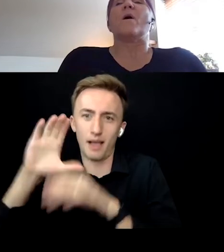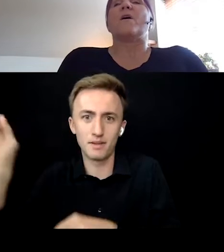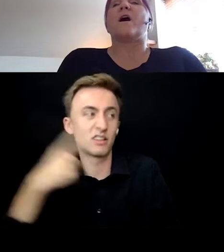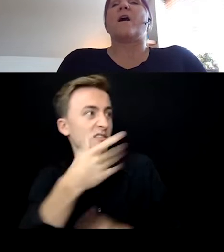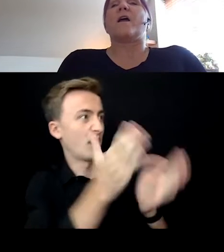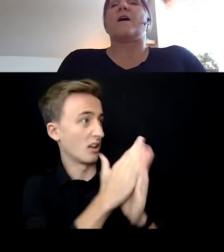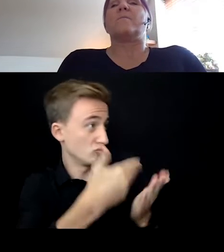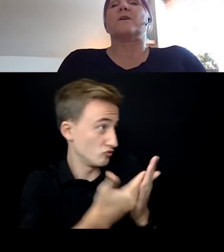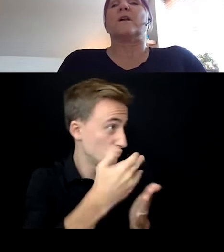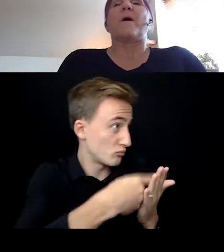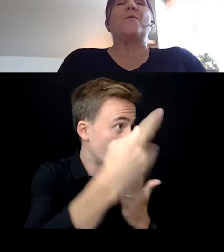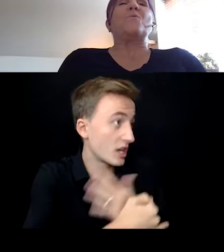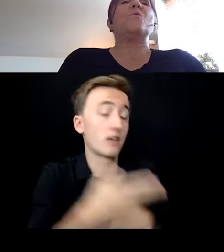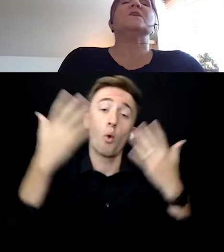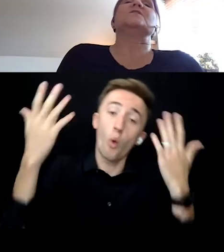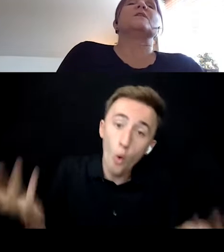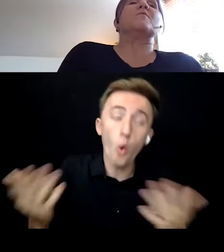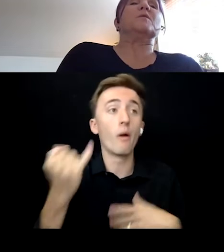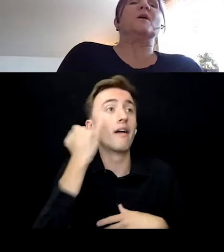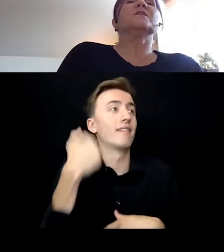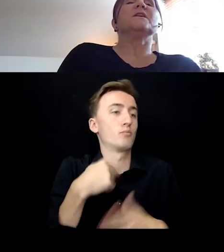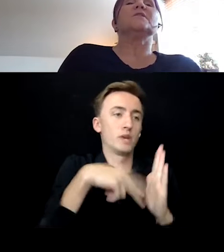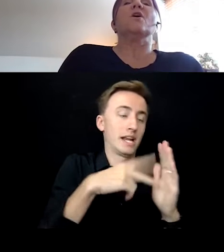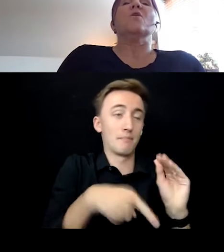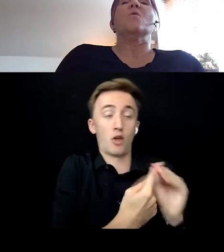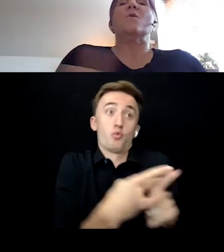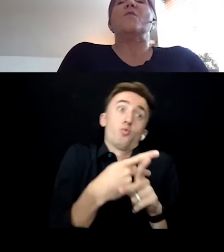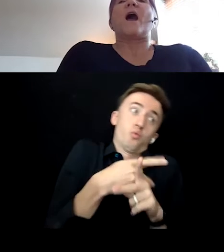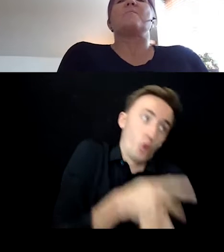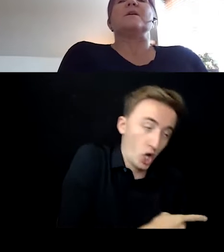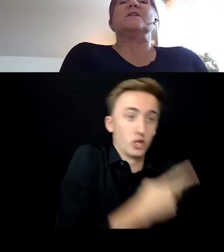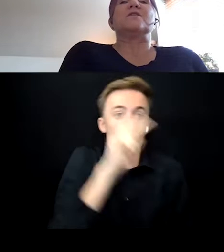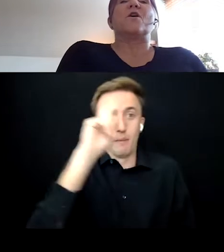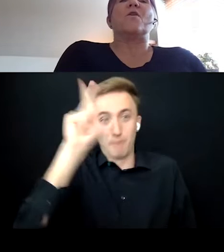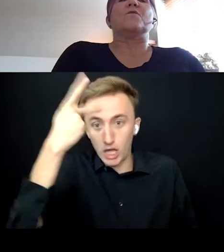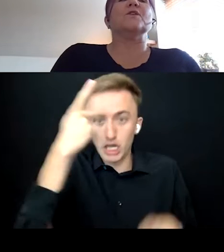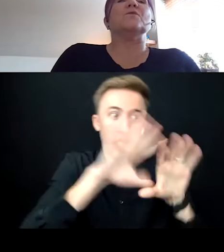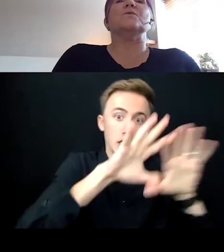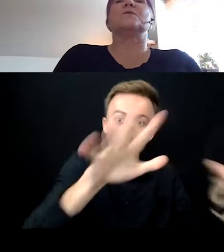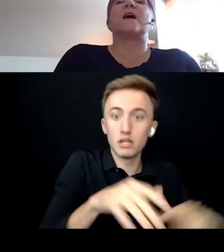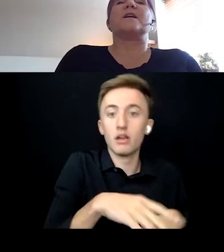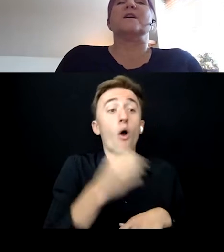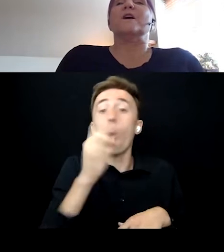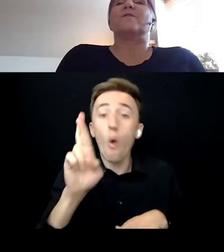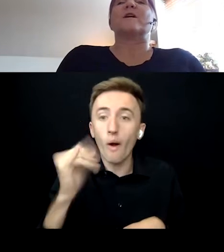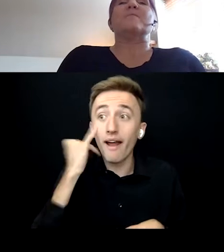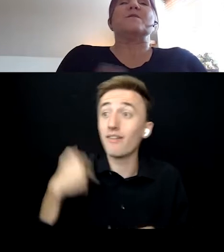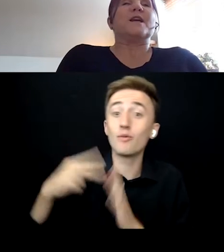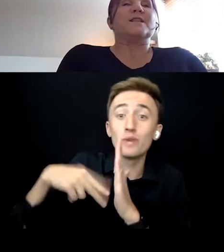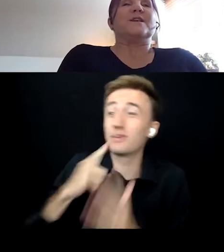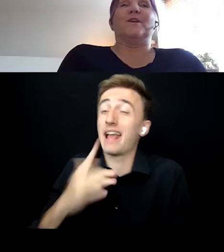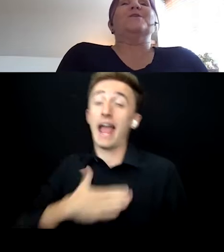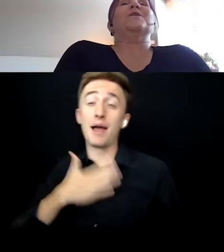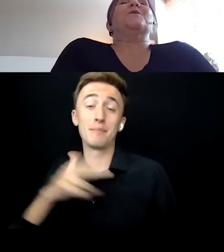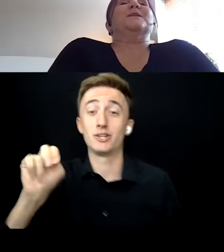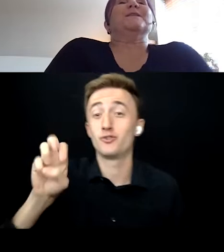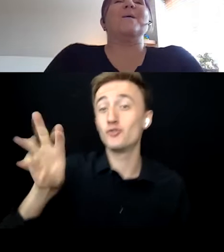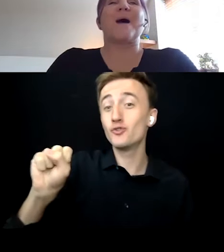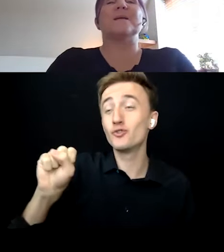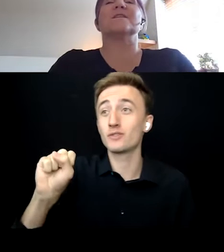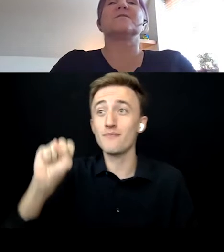What are I am reading about the worst of global politics or news and rainbow chasing happiness